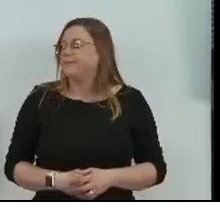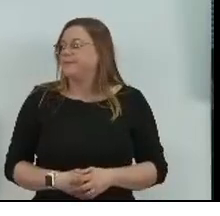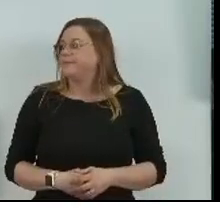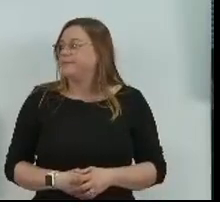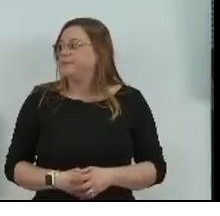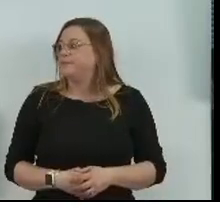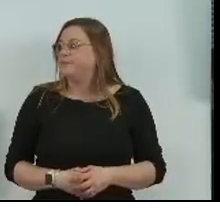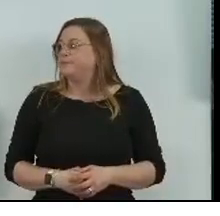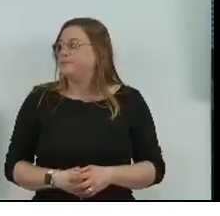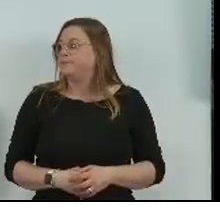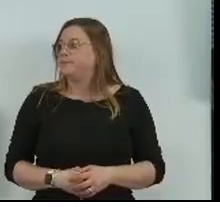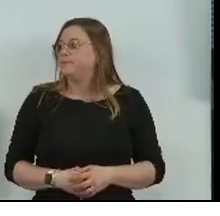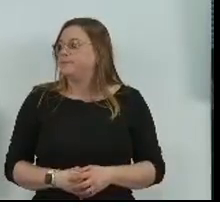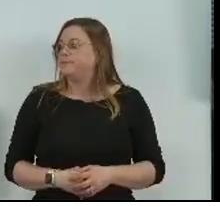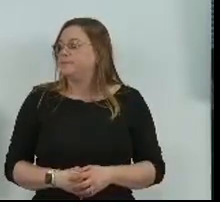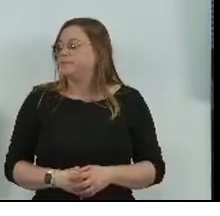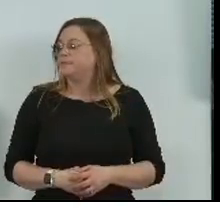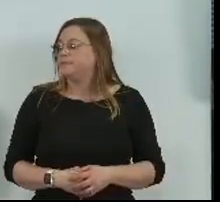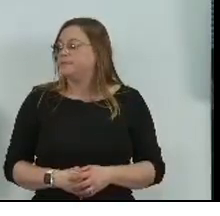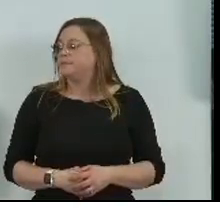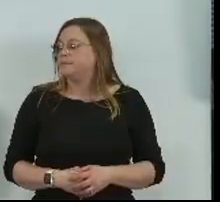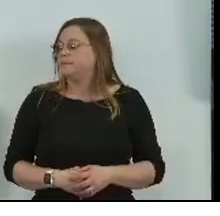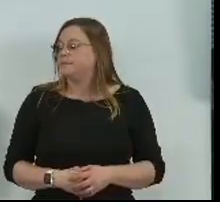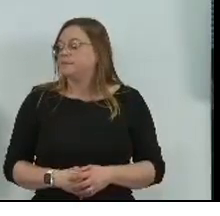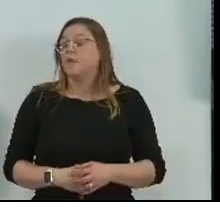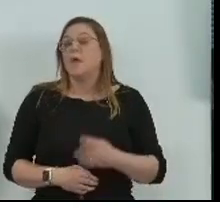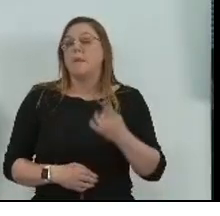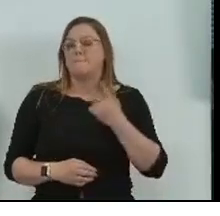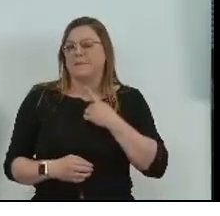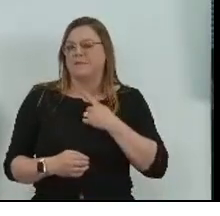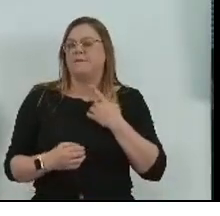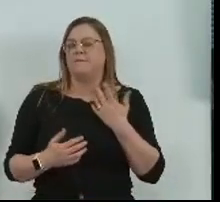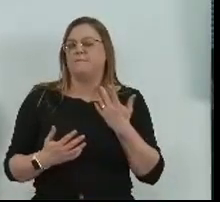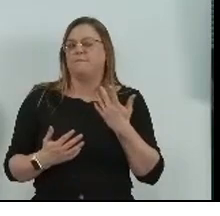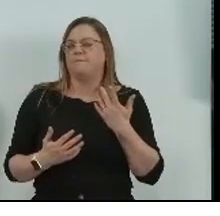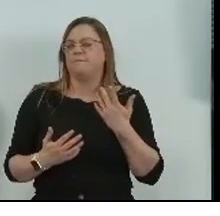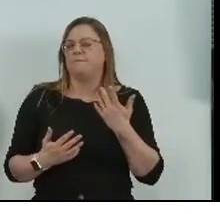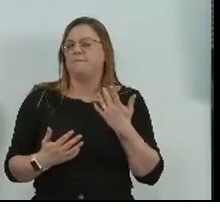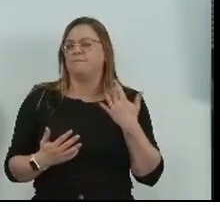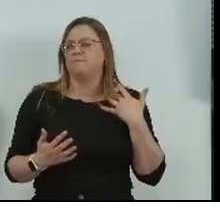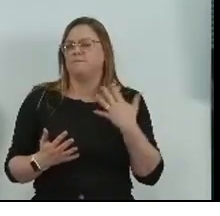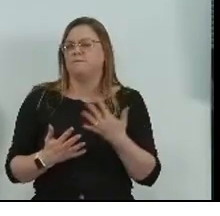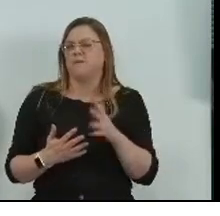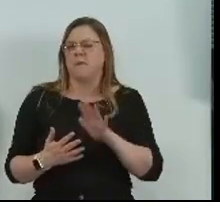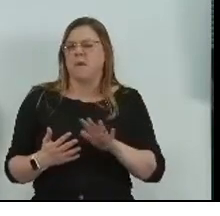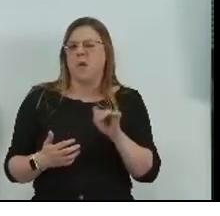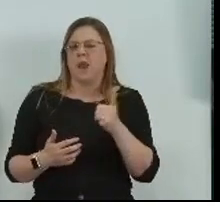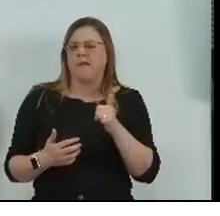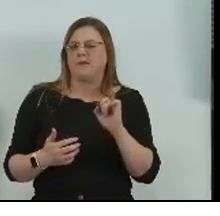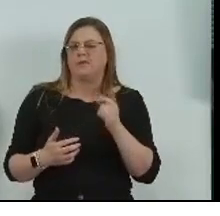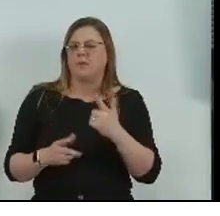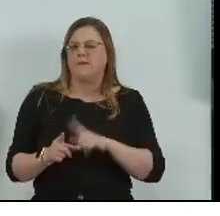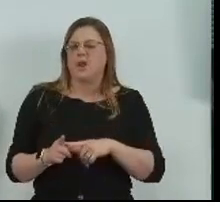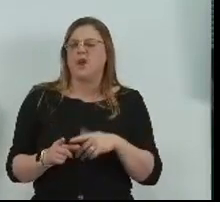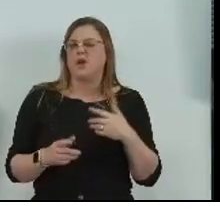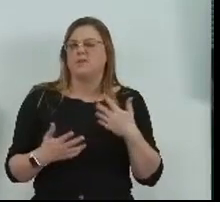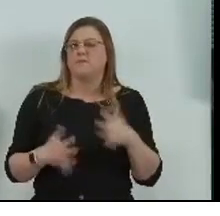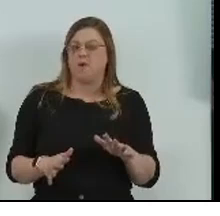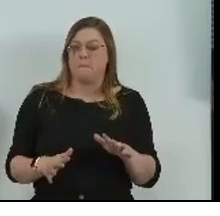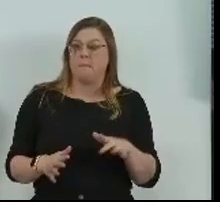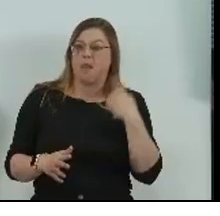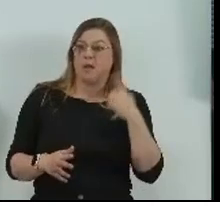And it's been for me quite a long journey, like I think 1112 years ago off the back of London 2012,